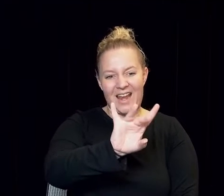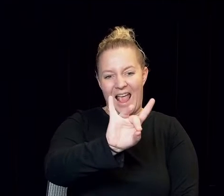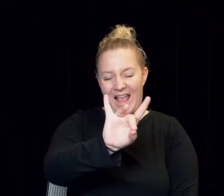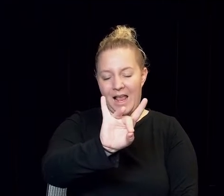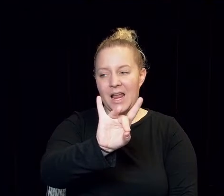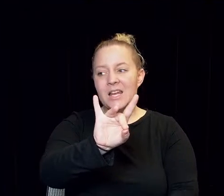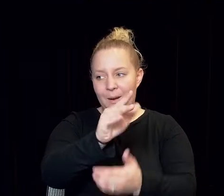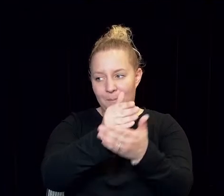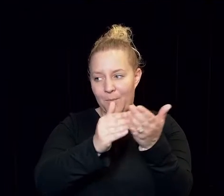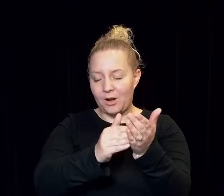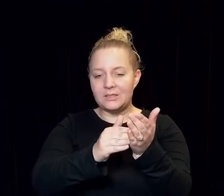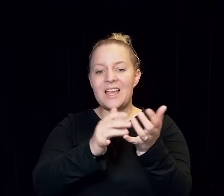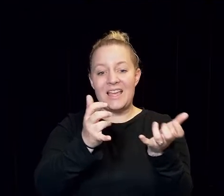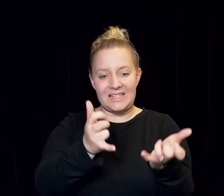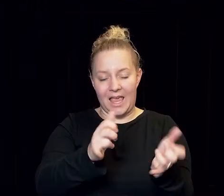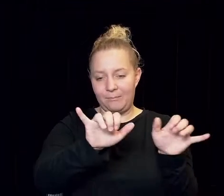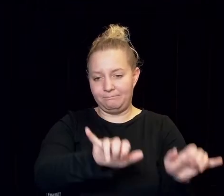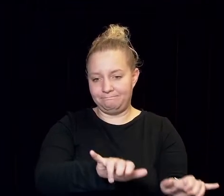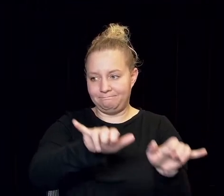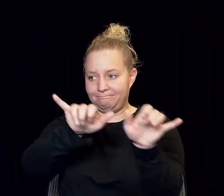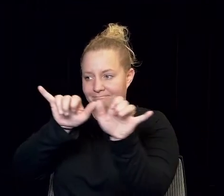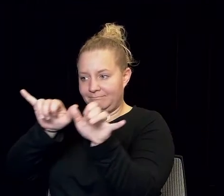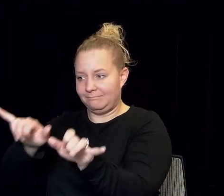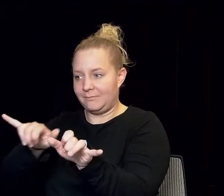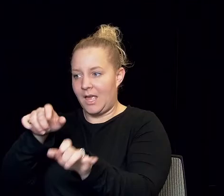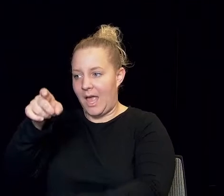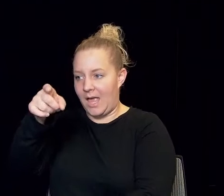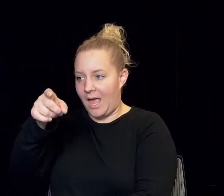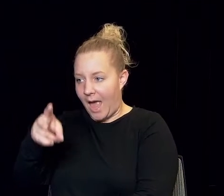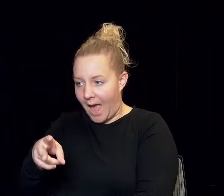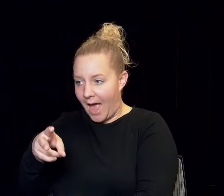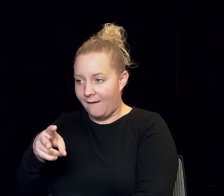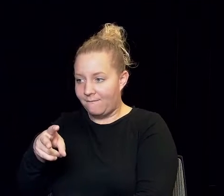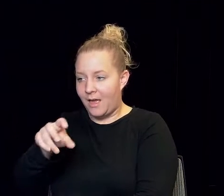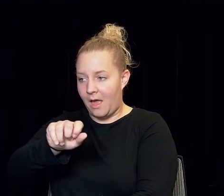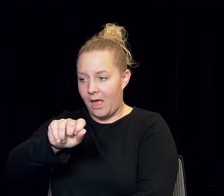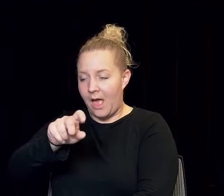And then same thing over here on the second cake. I cut it in half. I cut it in half again. I'm at 4.